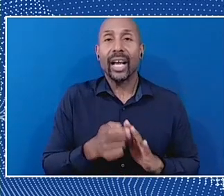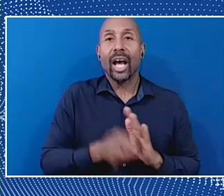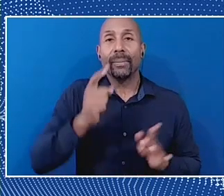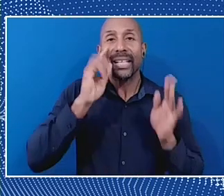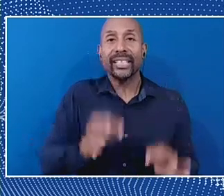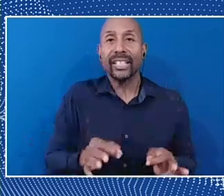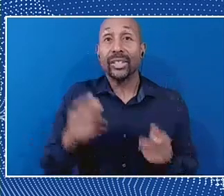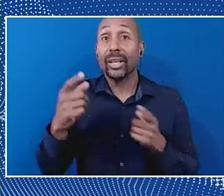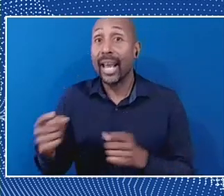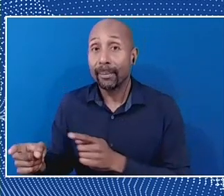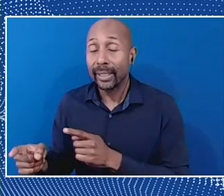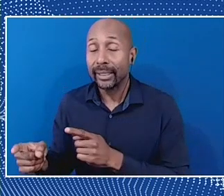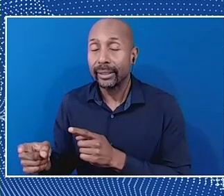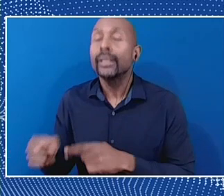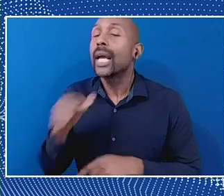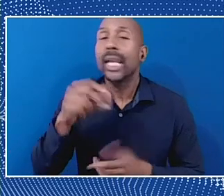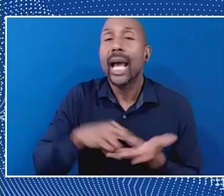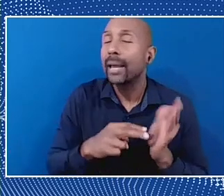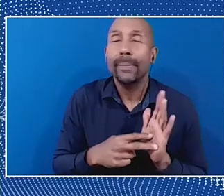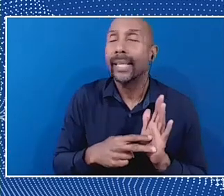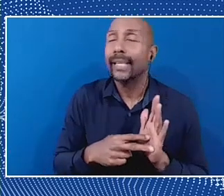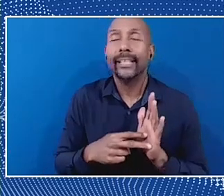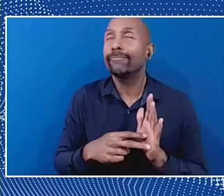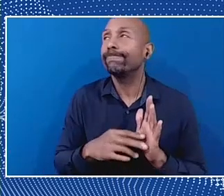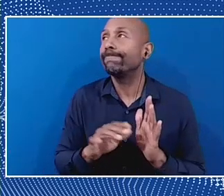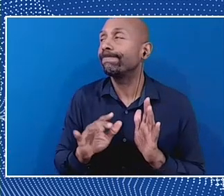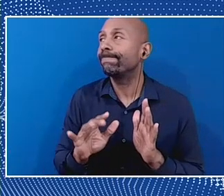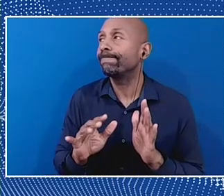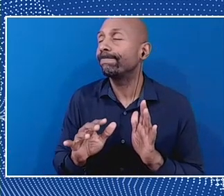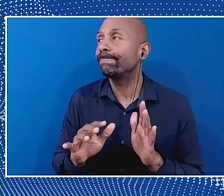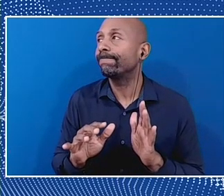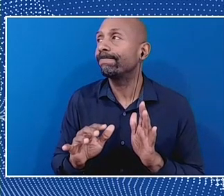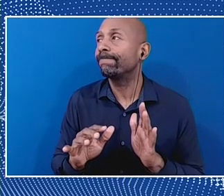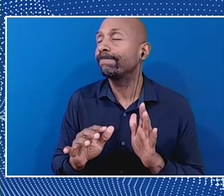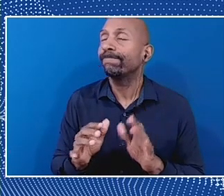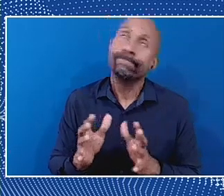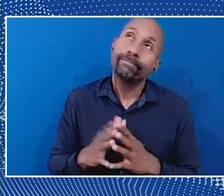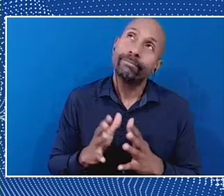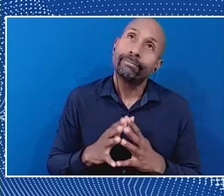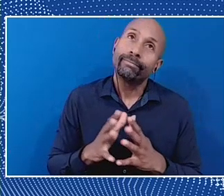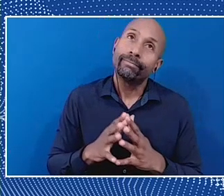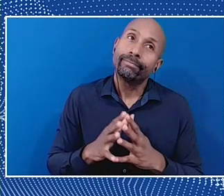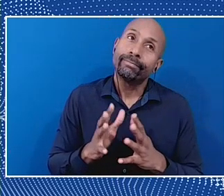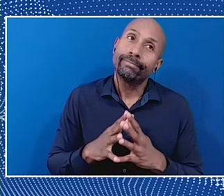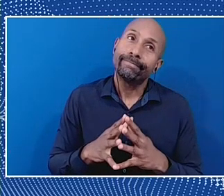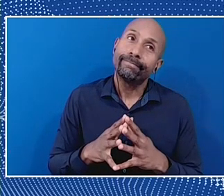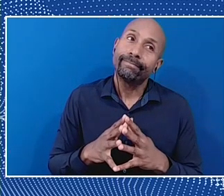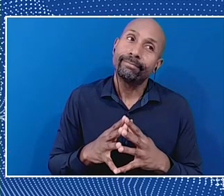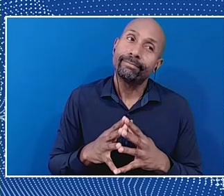placing like significant actual